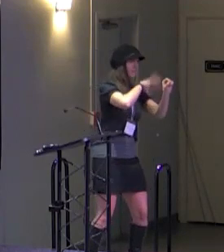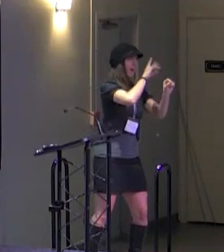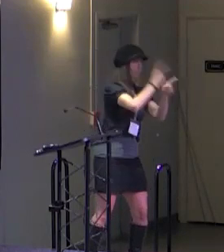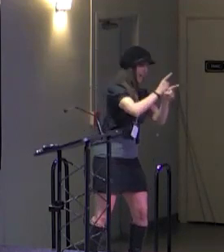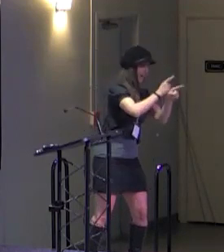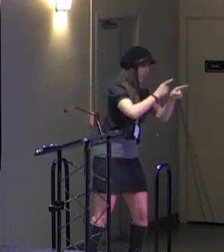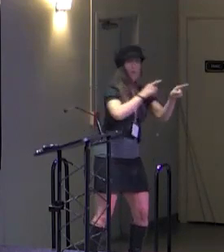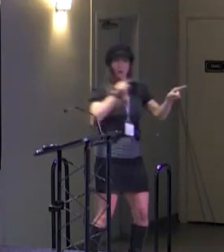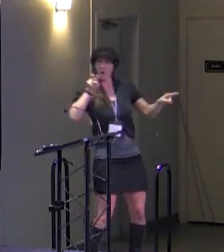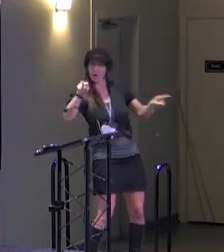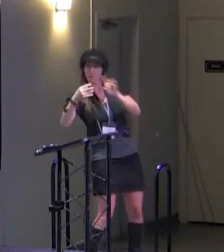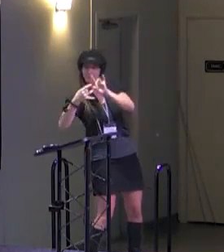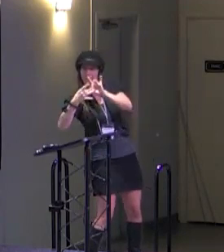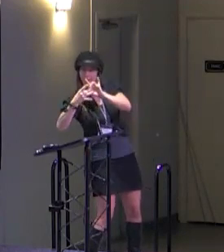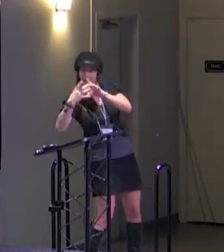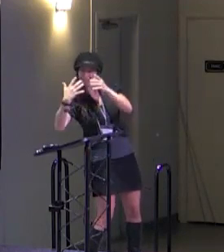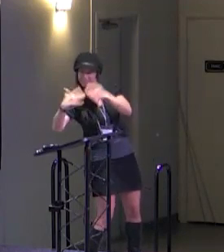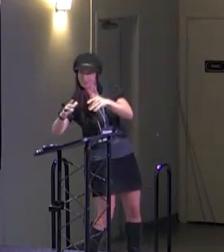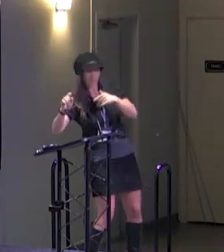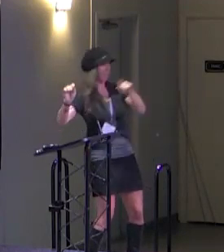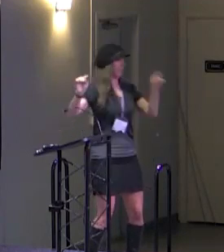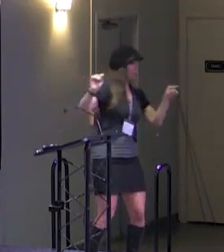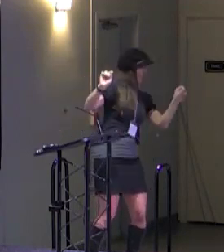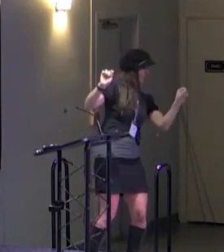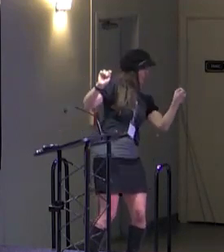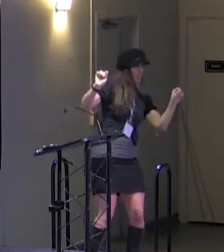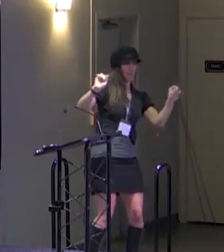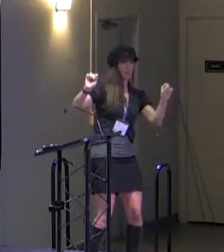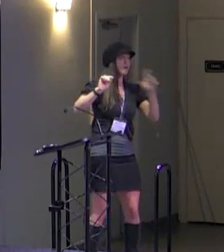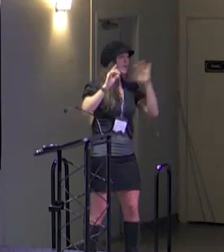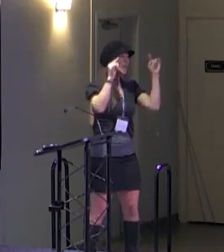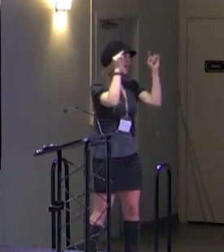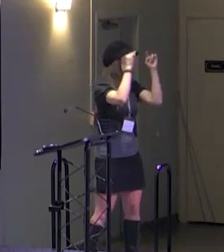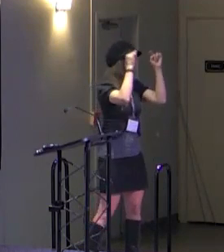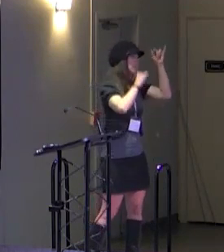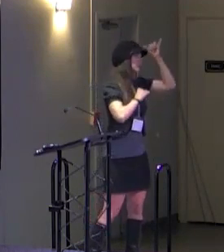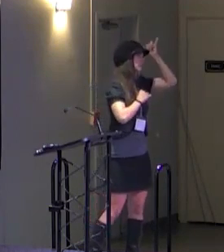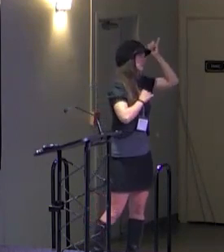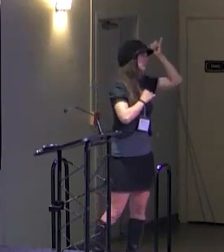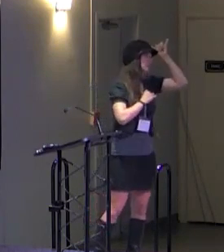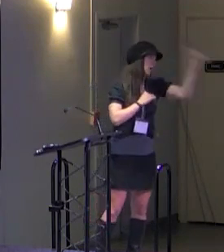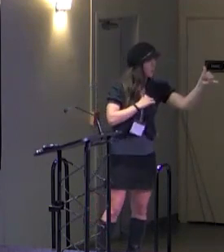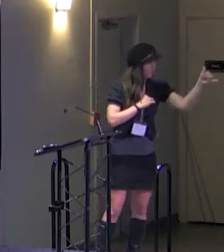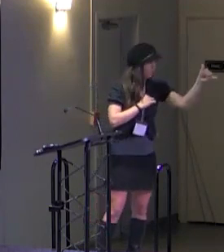draft. I try to figure out what the time codes. I try to figure out what part of our video draft. I try to figure out what the time codes and then we would finally figure out what the time codes and then we would finally figure out what party was talking about. We would finally figure out what party was talking about. We had the 2 videos up on our screen at the same time. It took an inordinate amount of time. We had the 2 videos up on our screen at the same time.